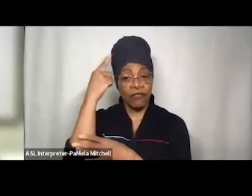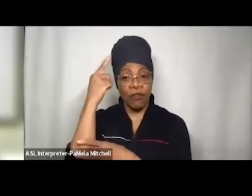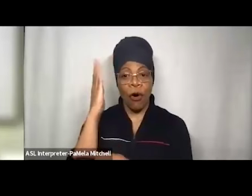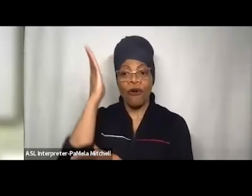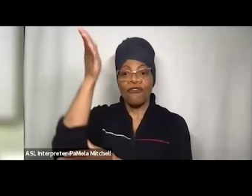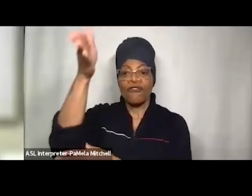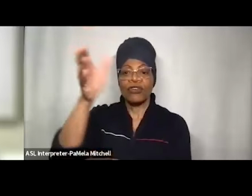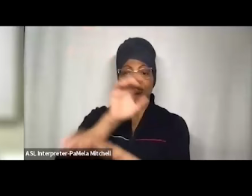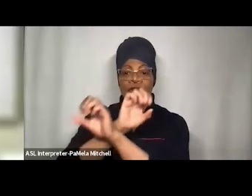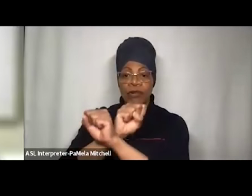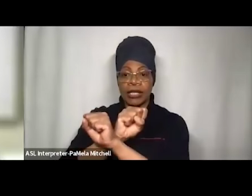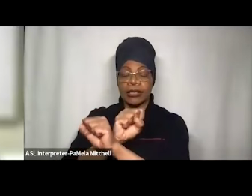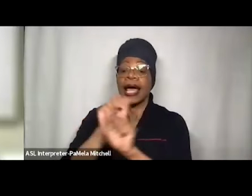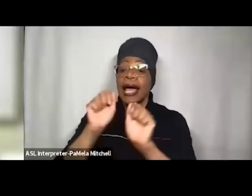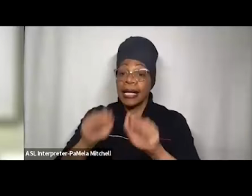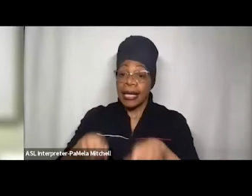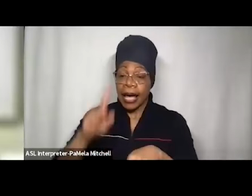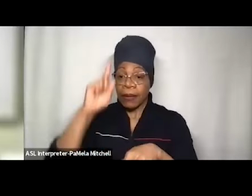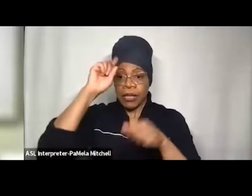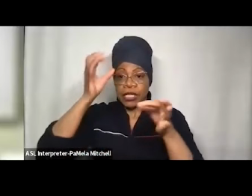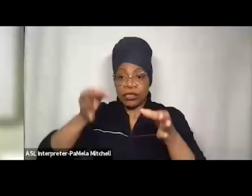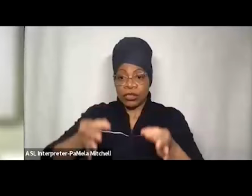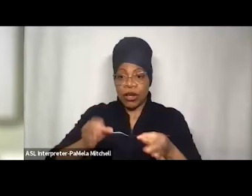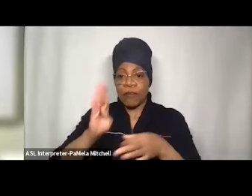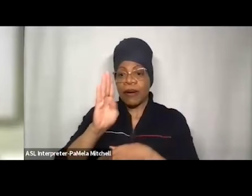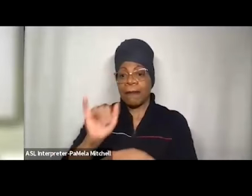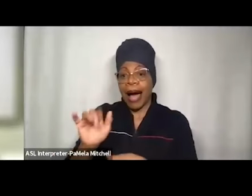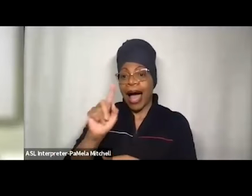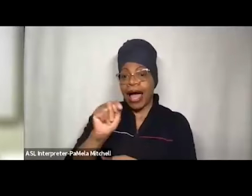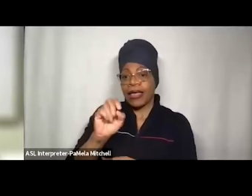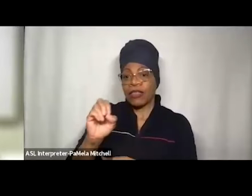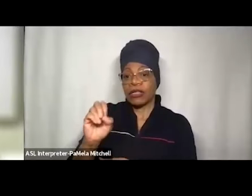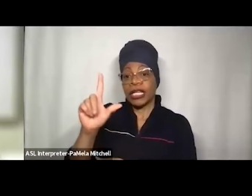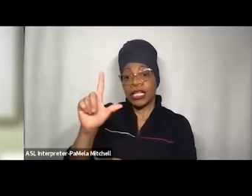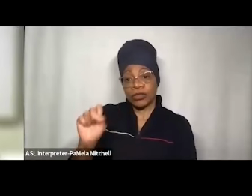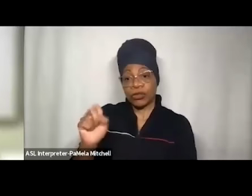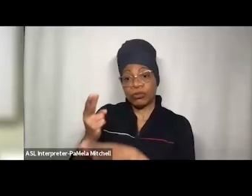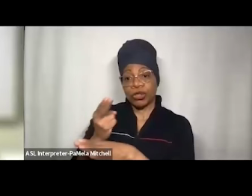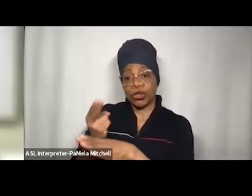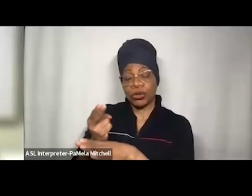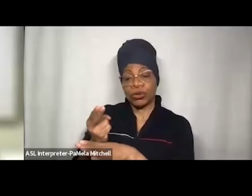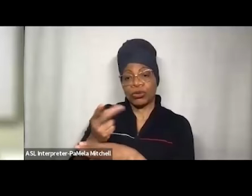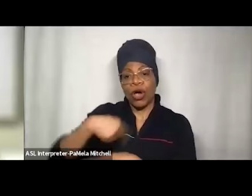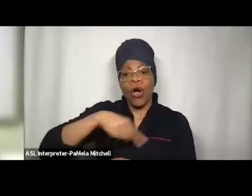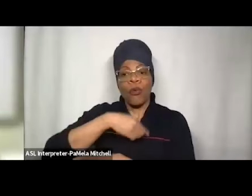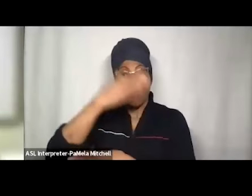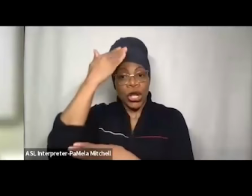that can be determined by the instruments that we'll look at in just a minute. We know that there's improved outcomes, for example,